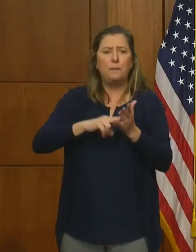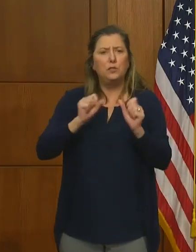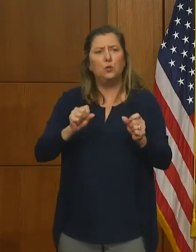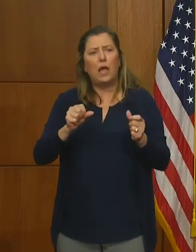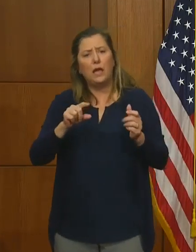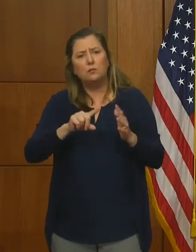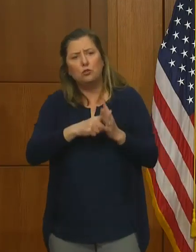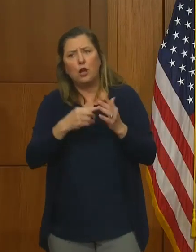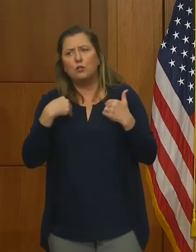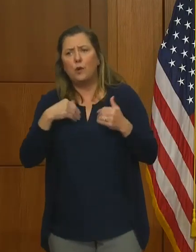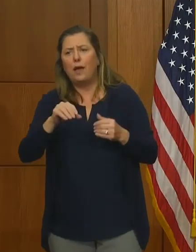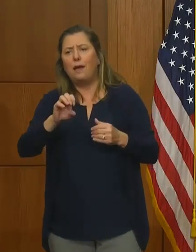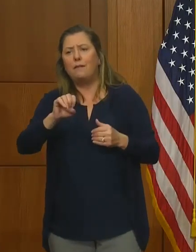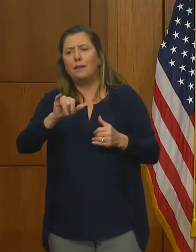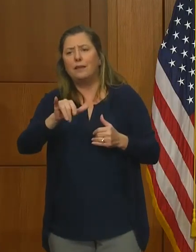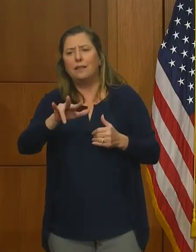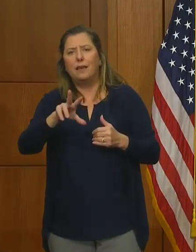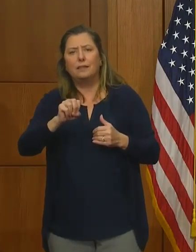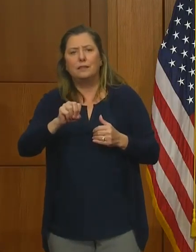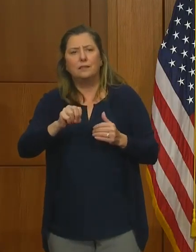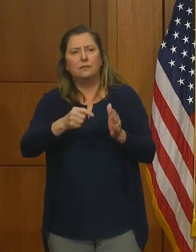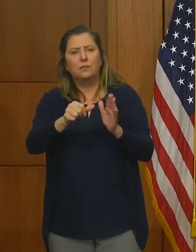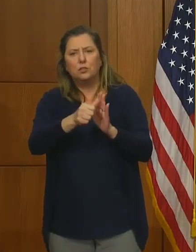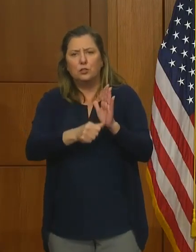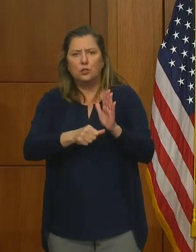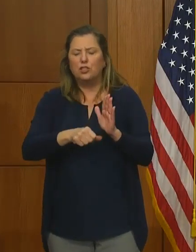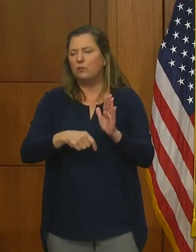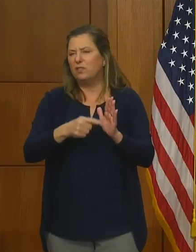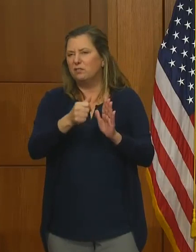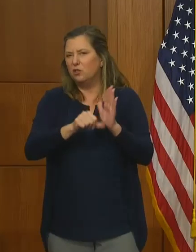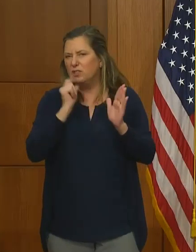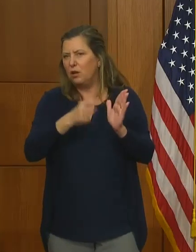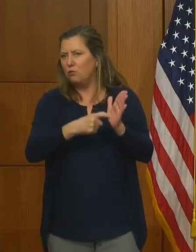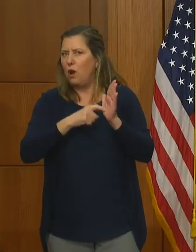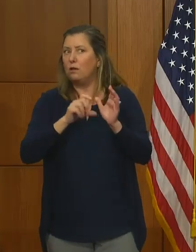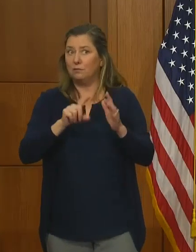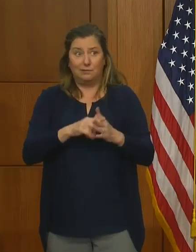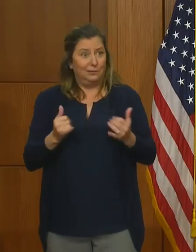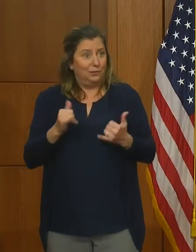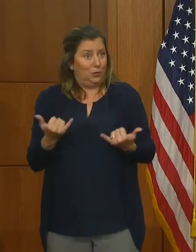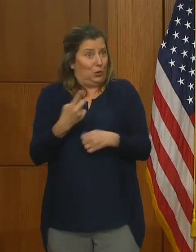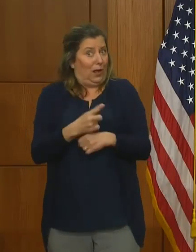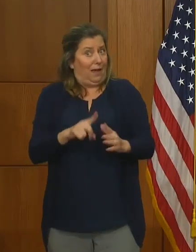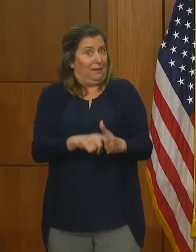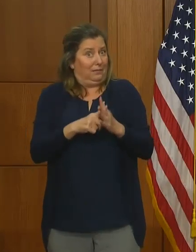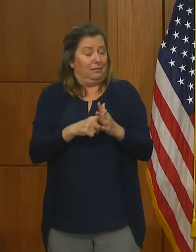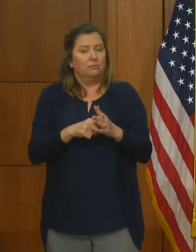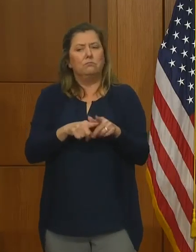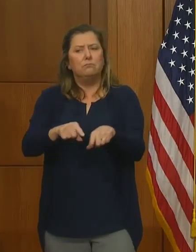TALK ABOUT HOW THEIR PHASE ONE INCLUDES ELECTIVE SURGERIES